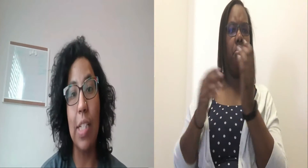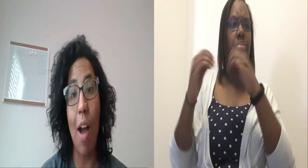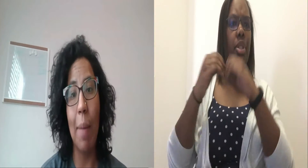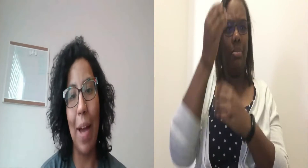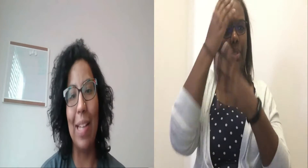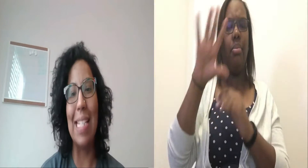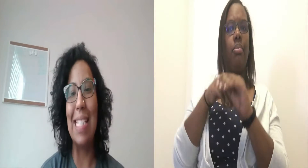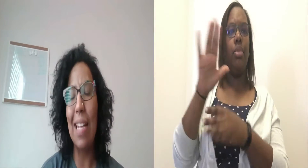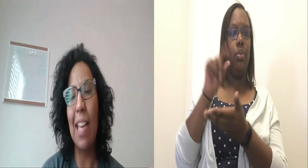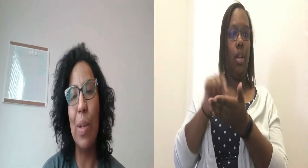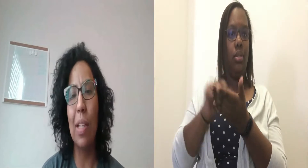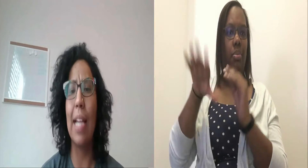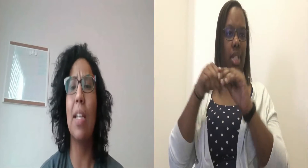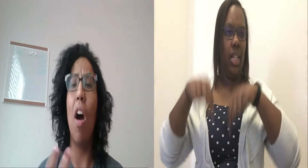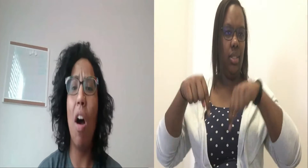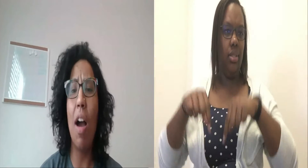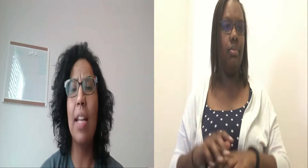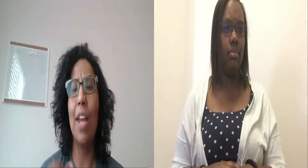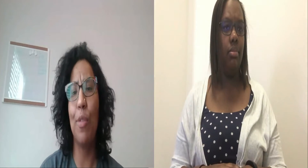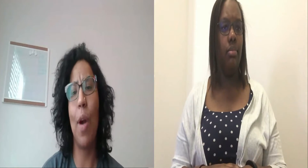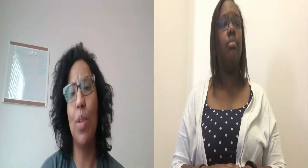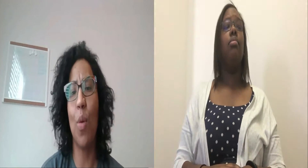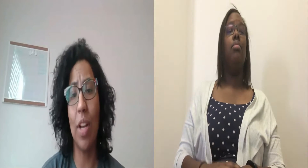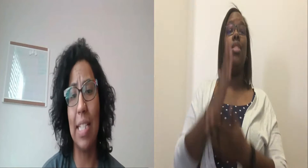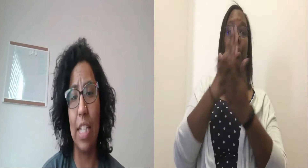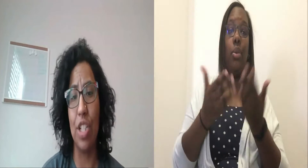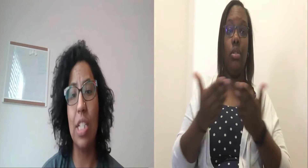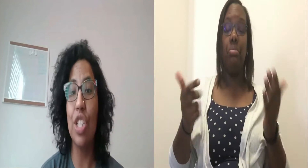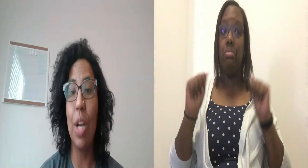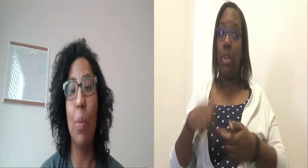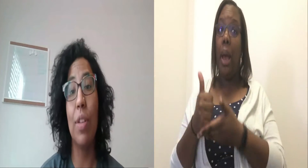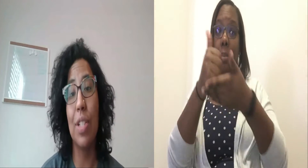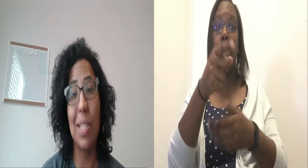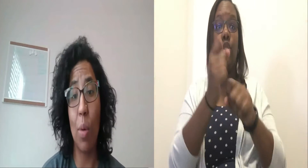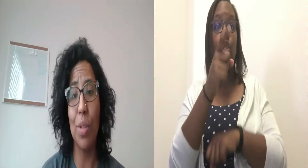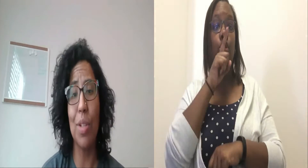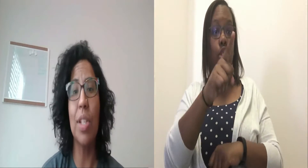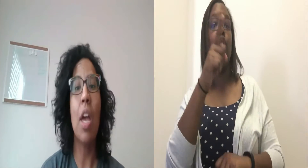to talk about is data that you collect on and from your organization to share with your stakeholders,